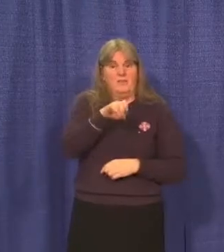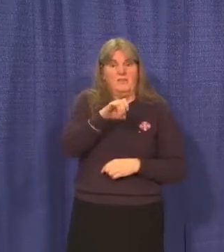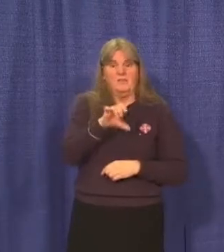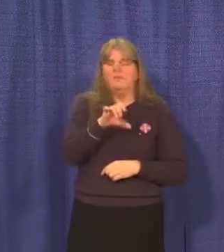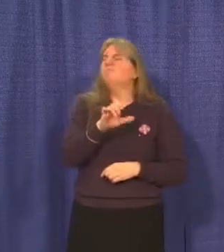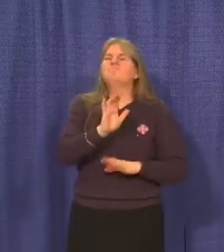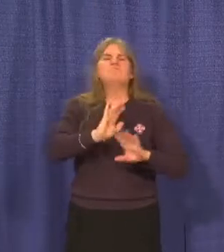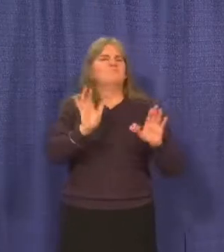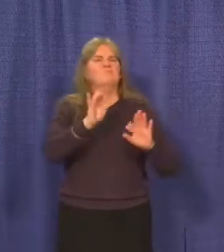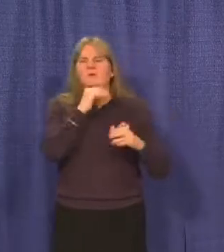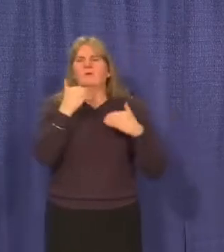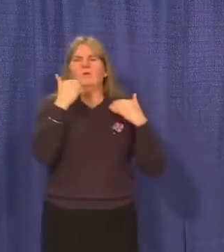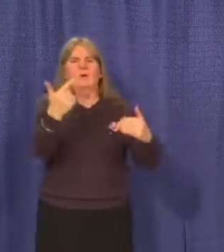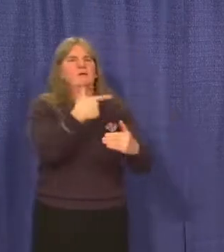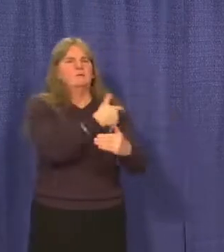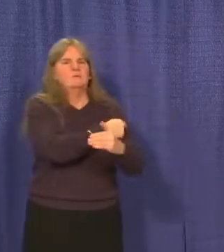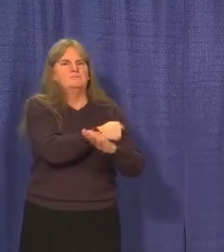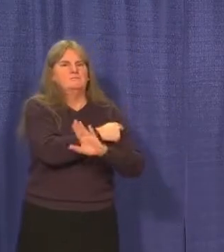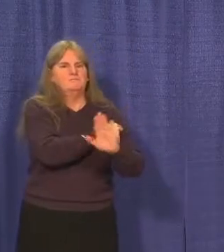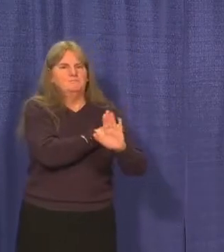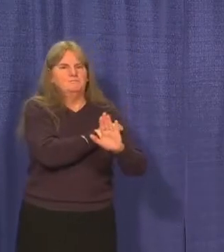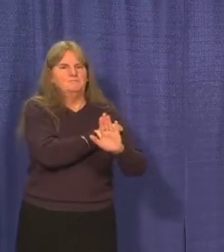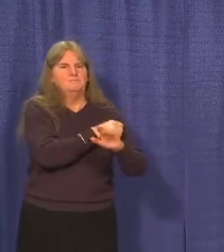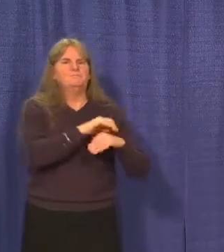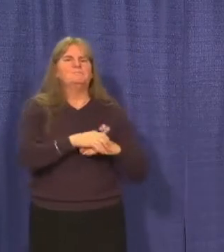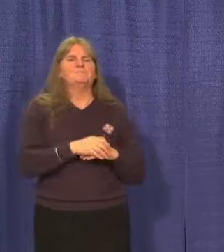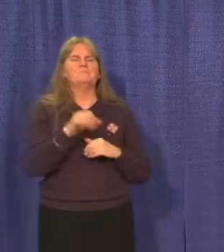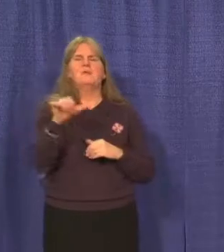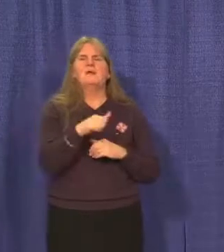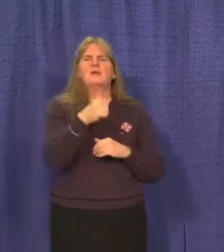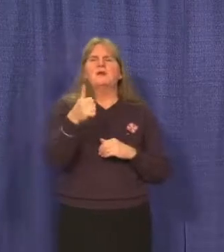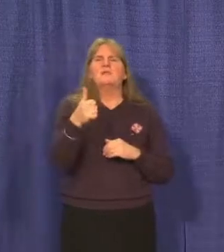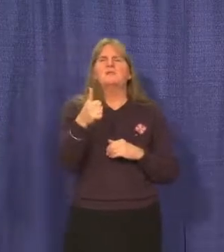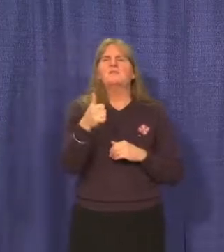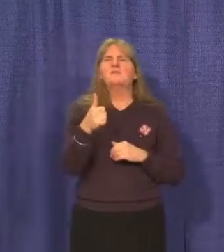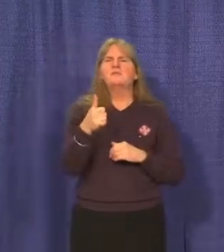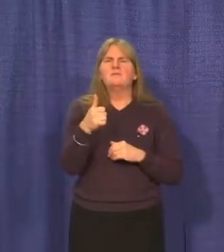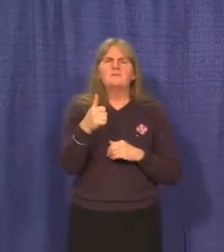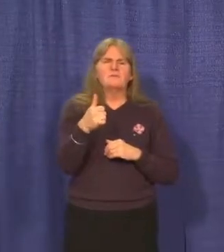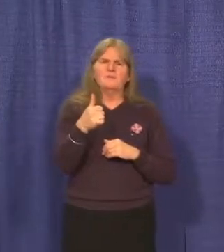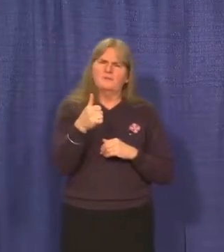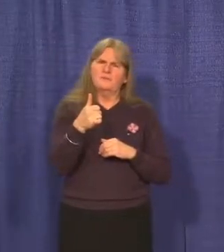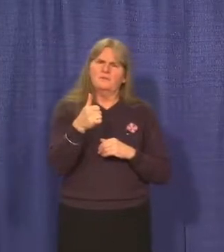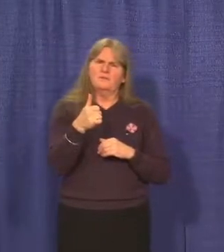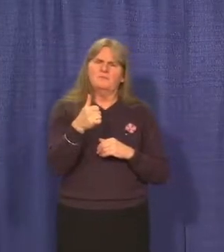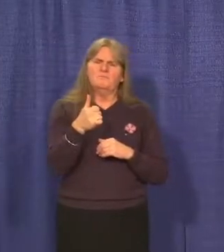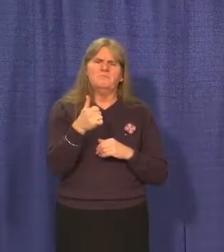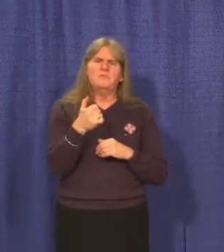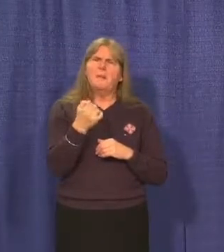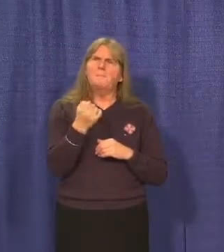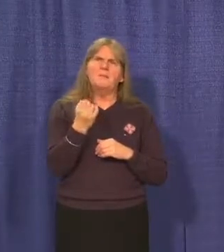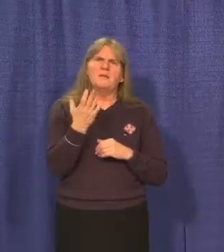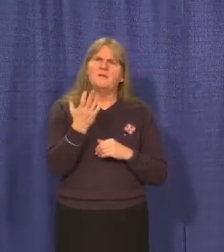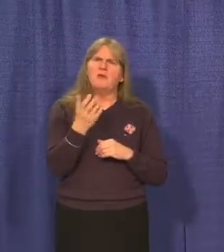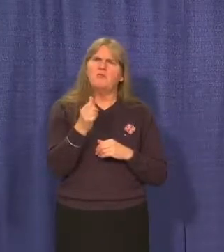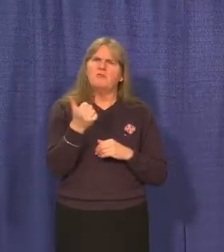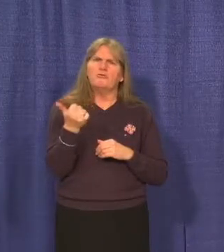advised not to take the vaccine. The other components are actually really very few.